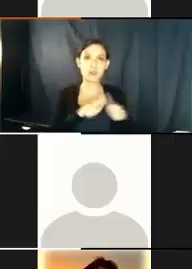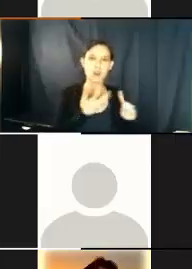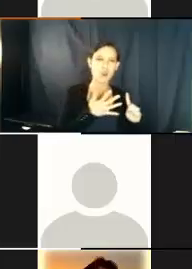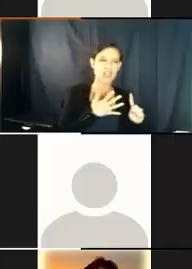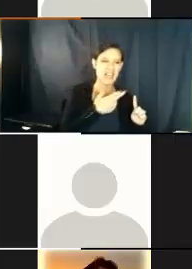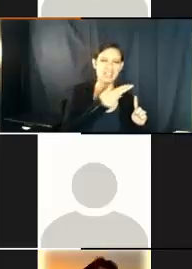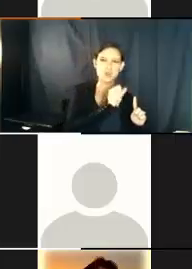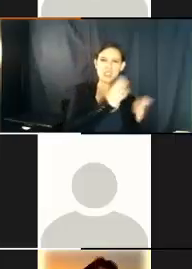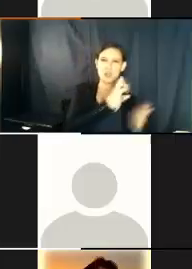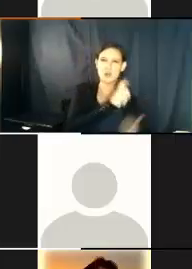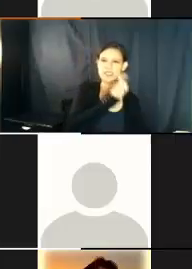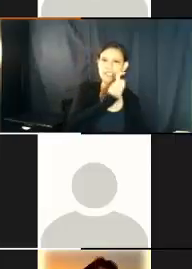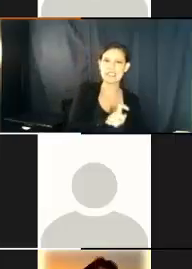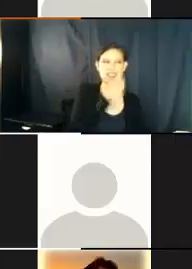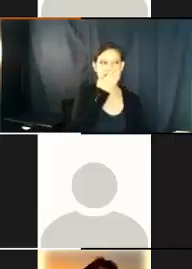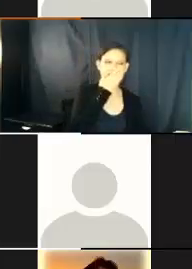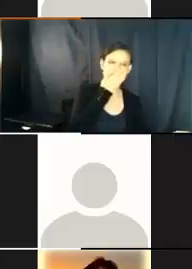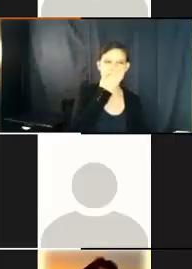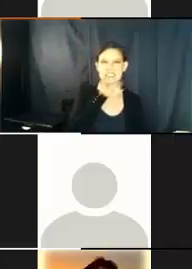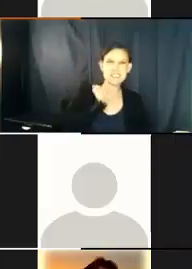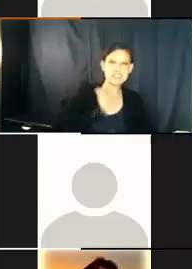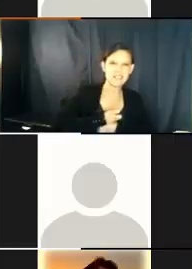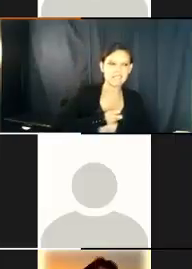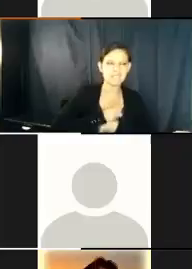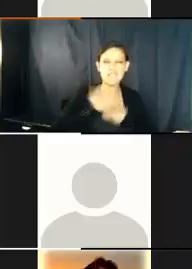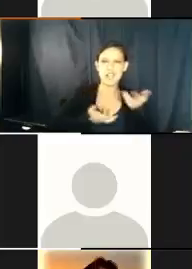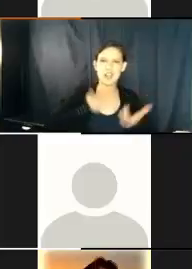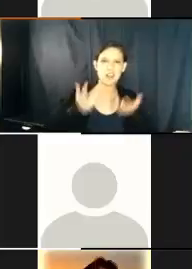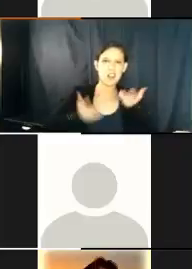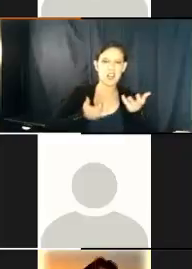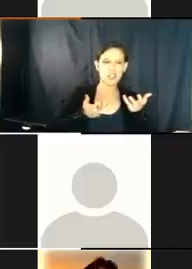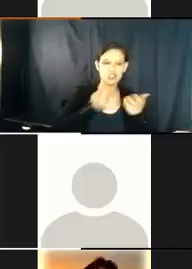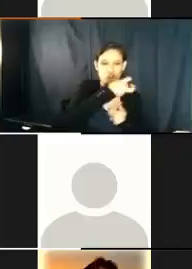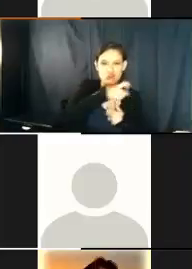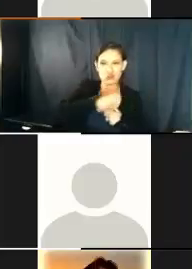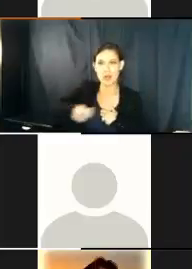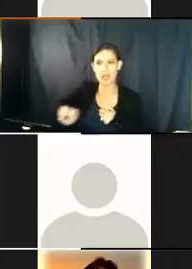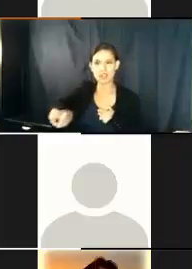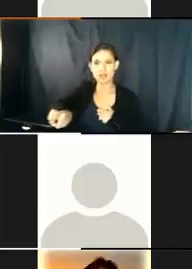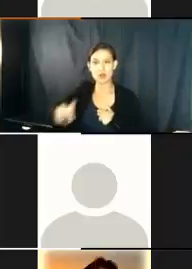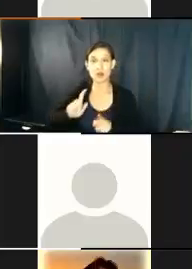so it was going to be difficult for him to transfer to the to the Spanish school system